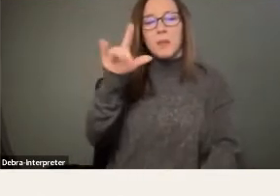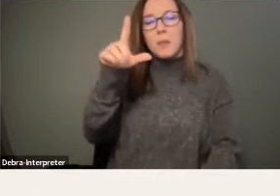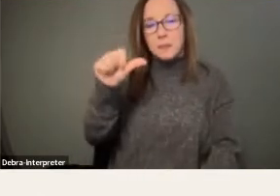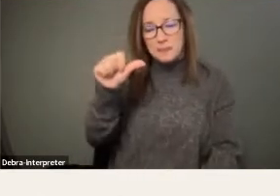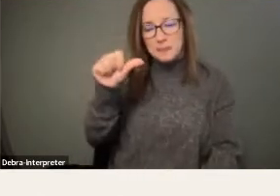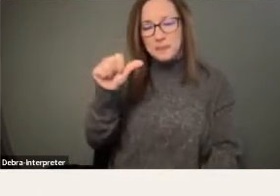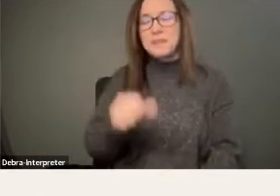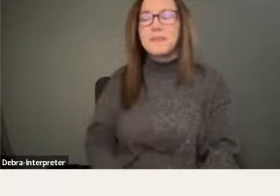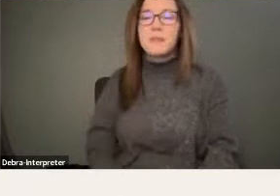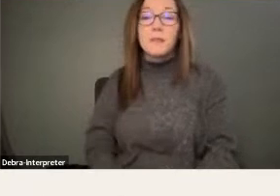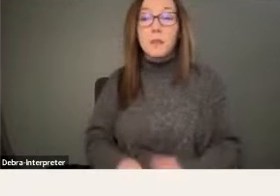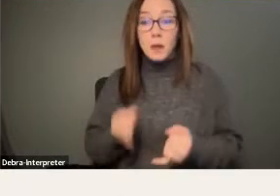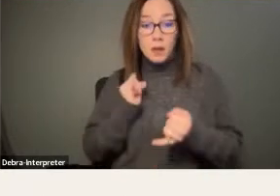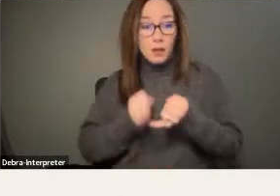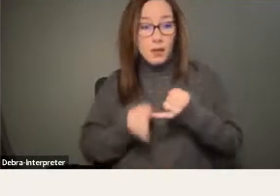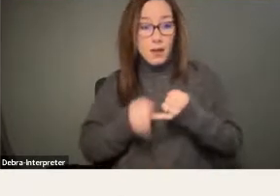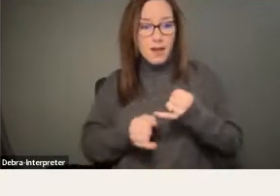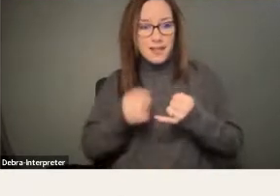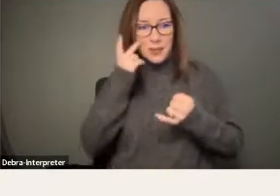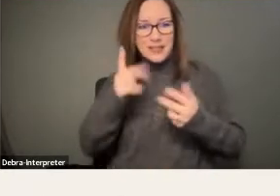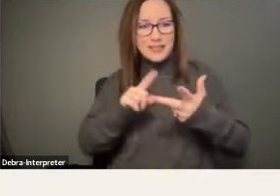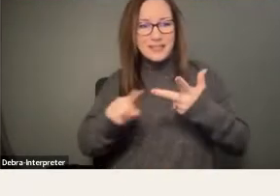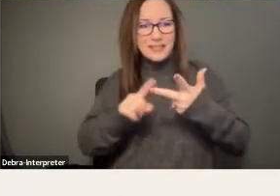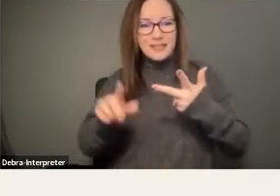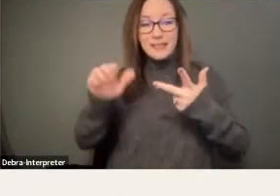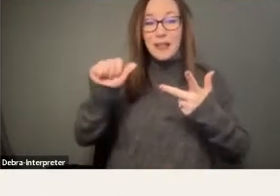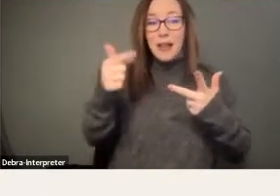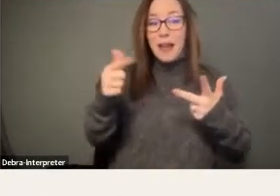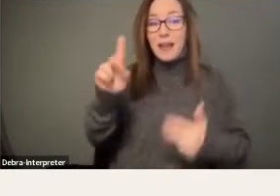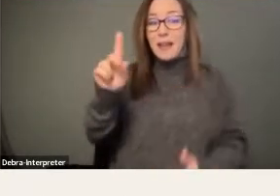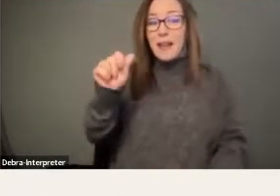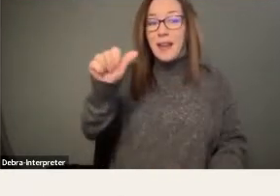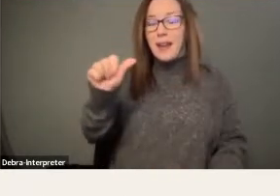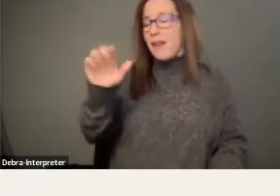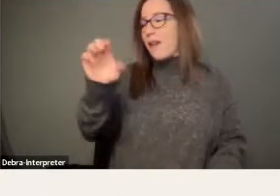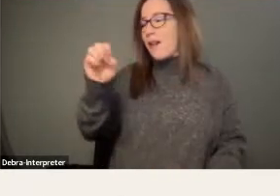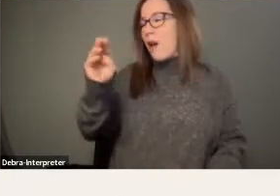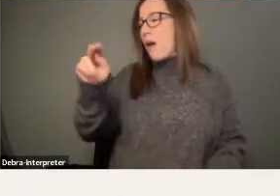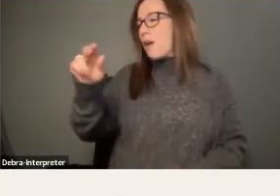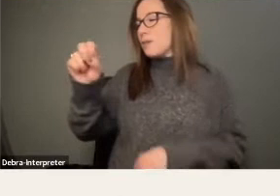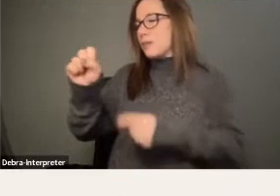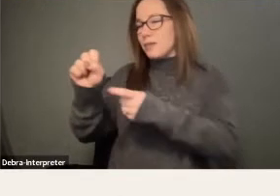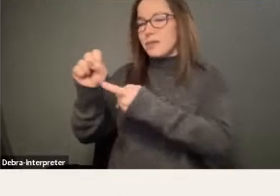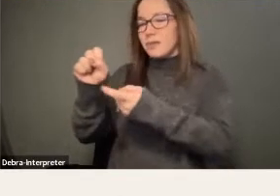see in the announcements we have a new interface for AGRICOLA.